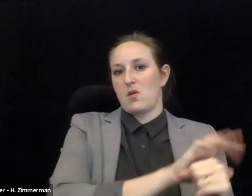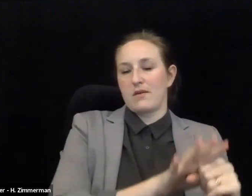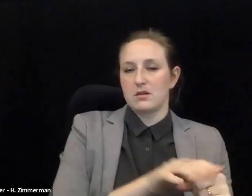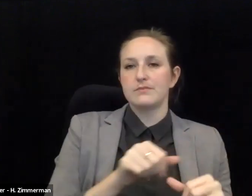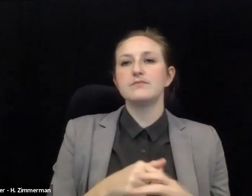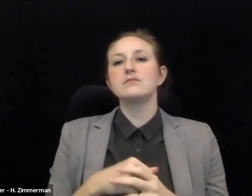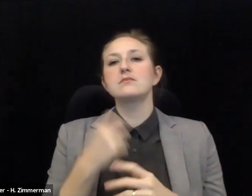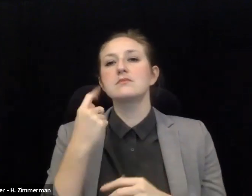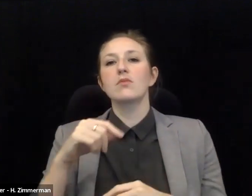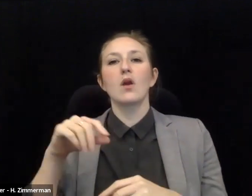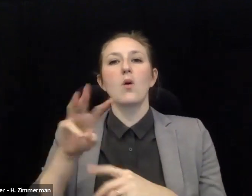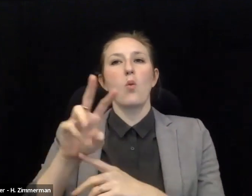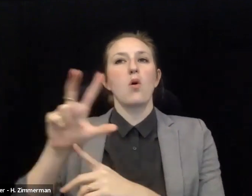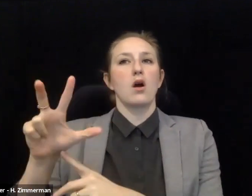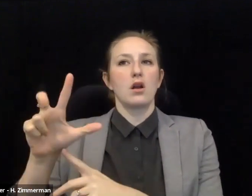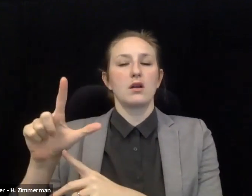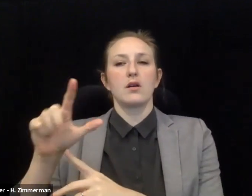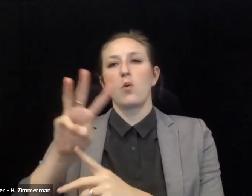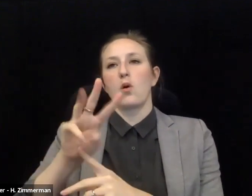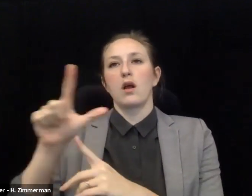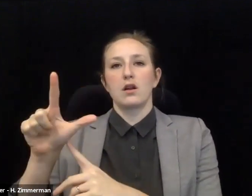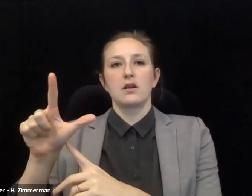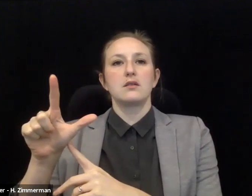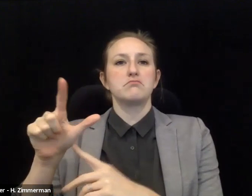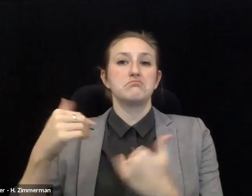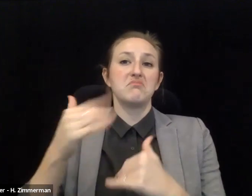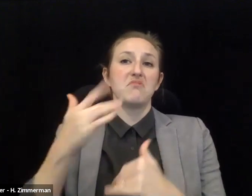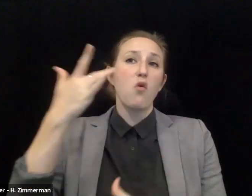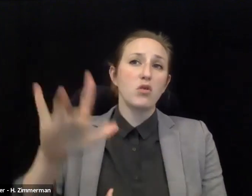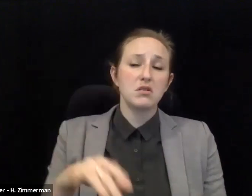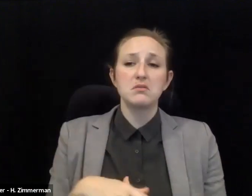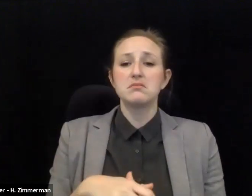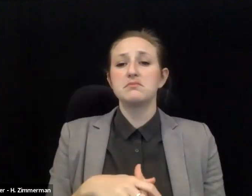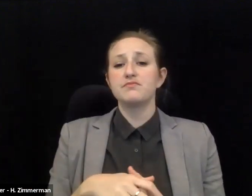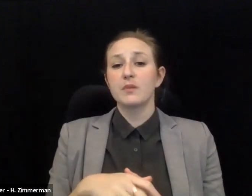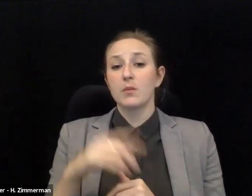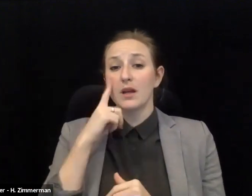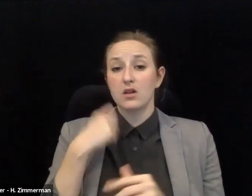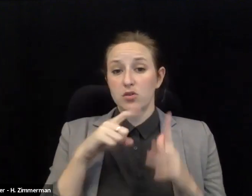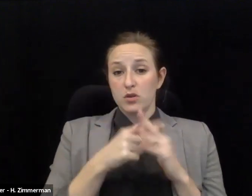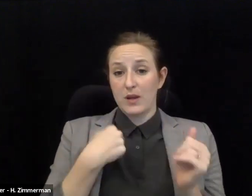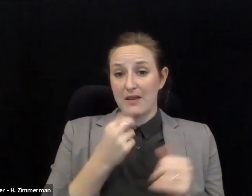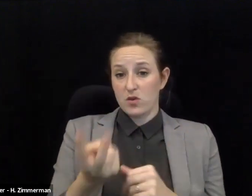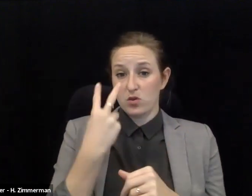was somewhat fortunate and we originally had to exchange is scheduled for spring in person